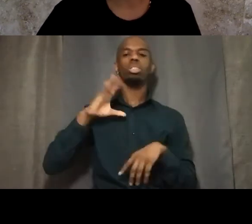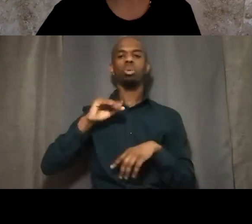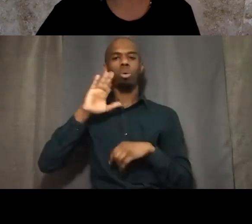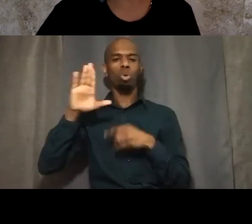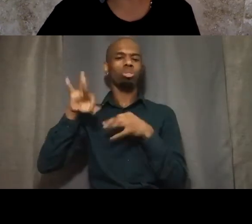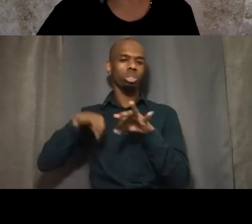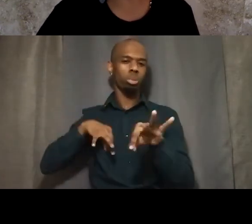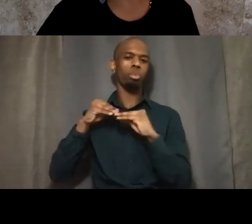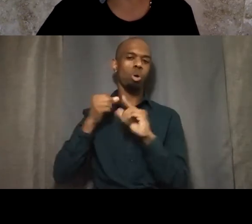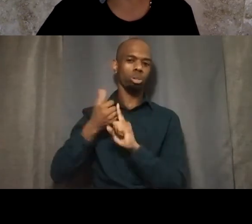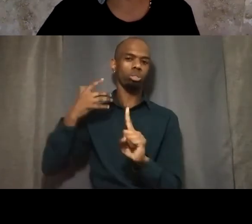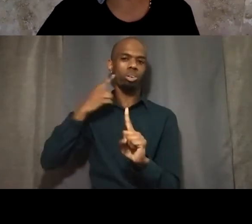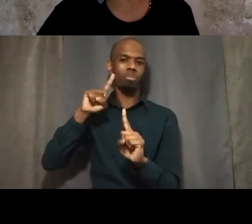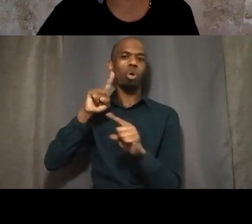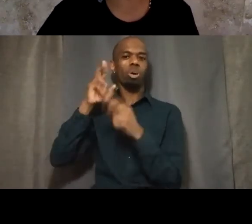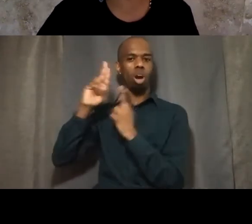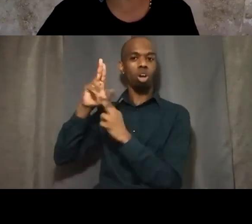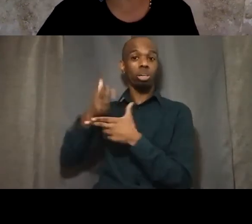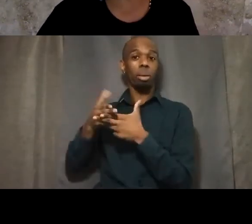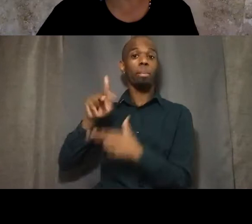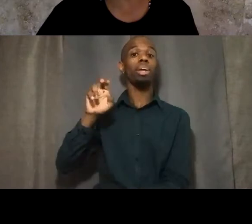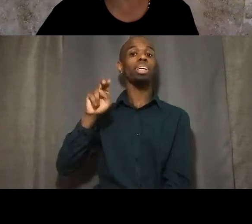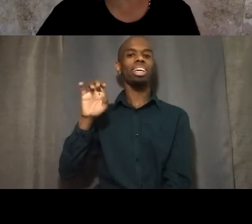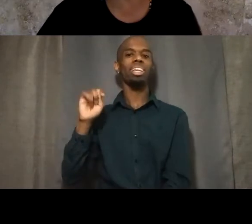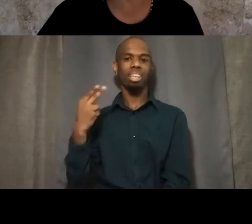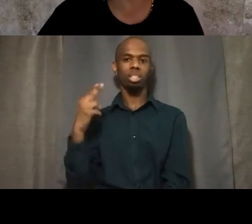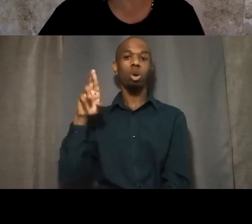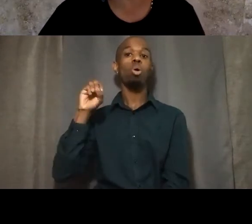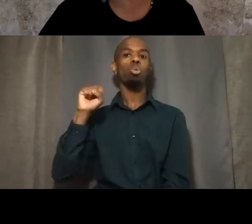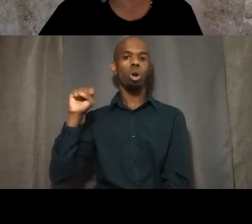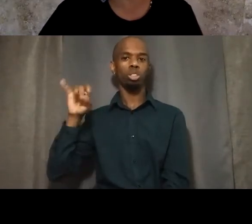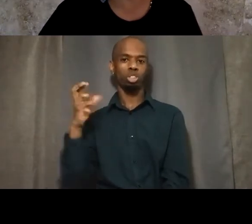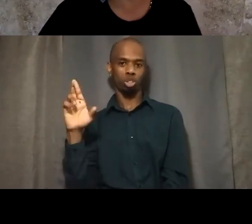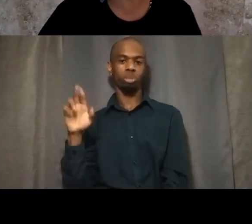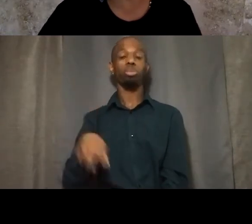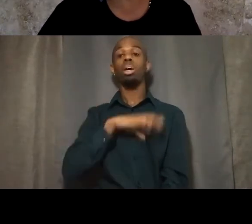And then finally, my personal victory for the week is, you all know I'm a single mom of three kids.